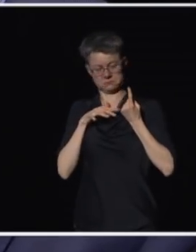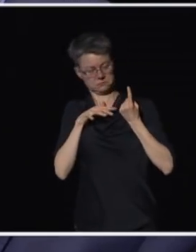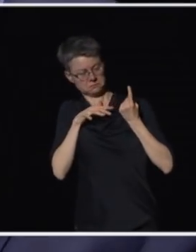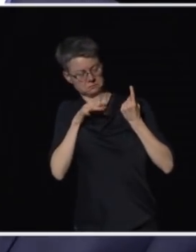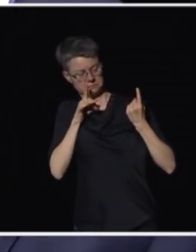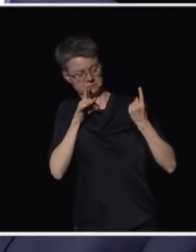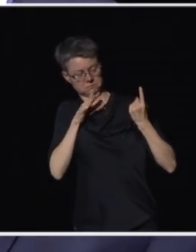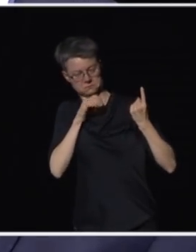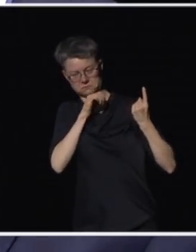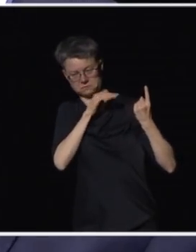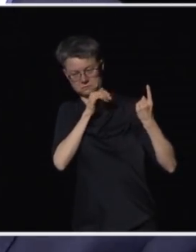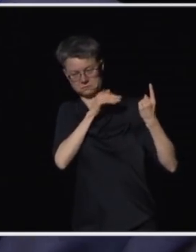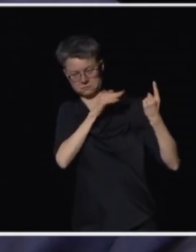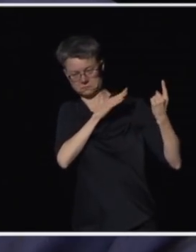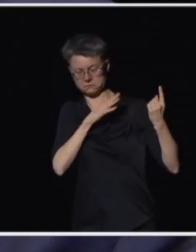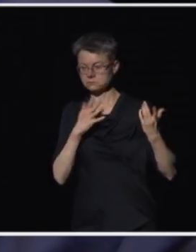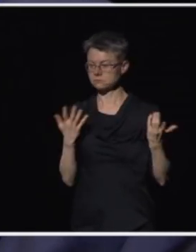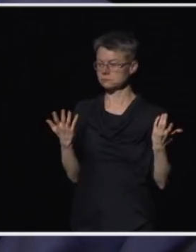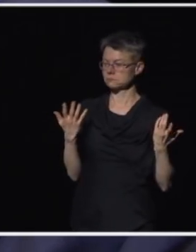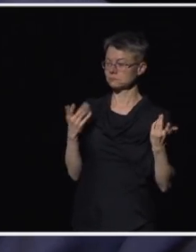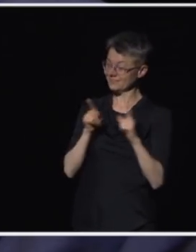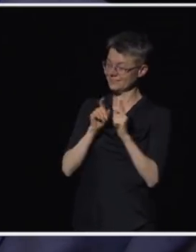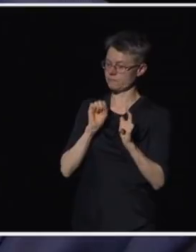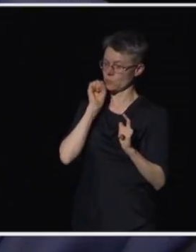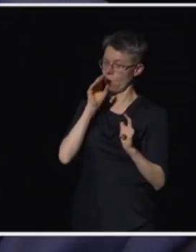And that was very much a theme, you know, through the comic books that I was attracted to.